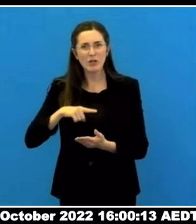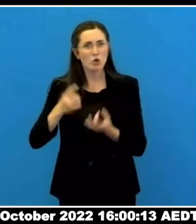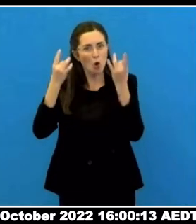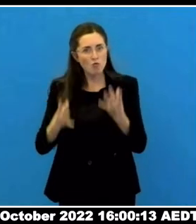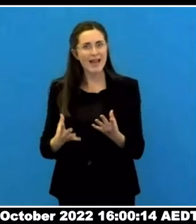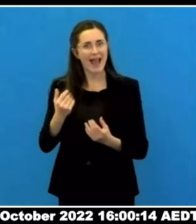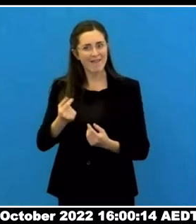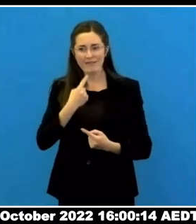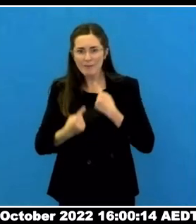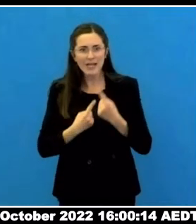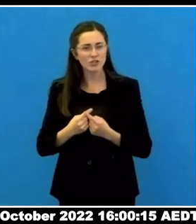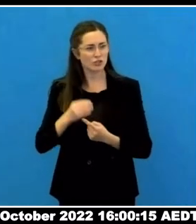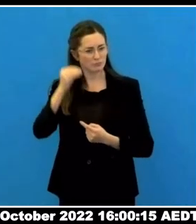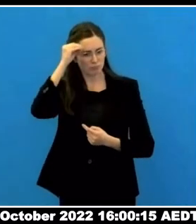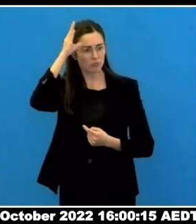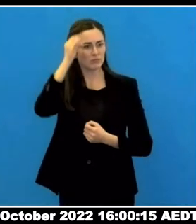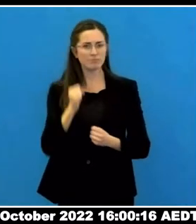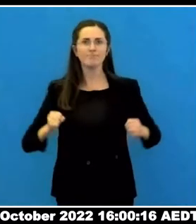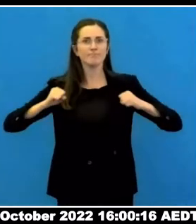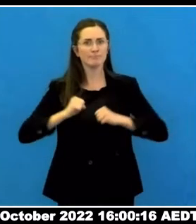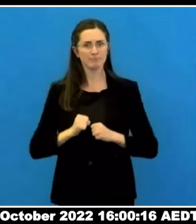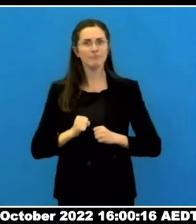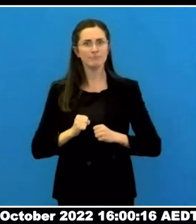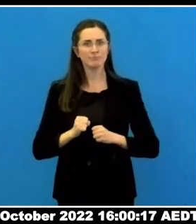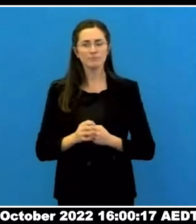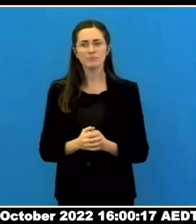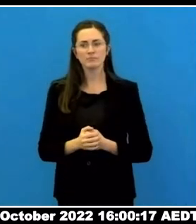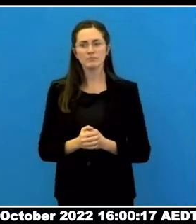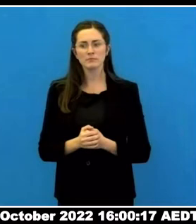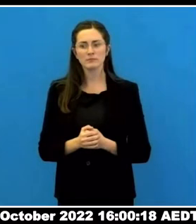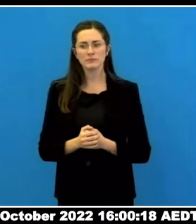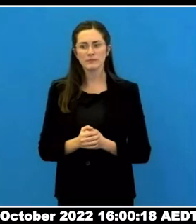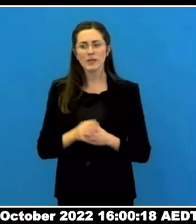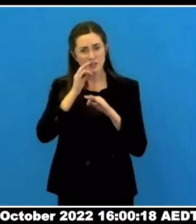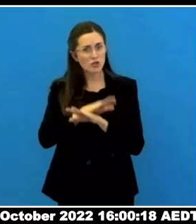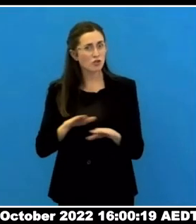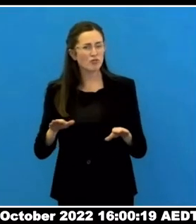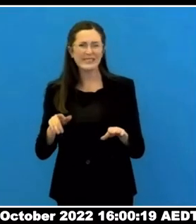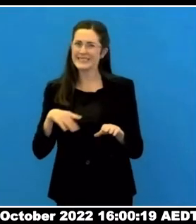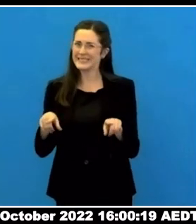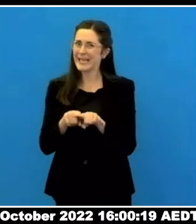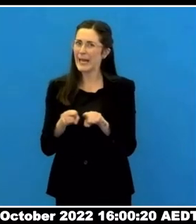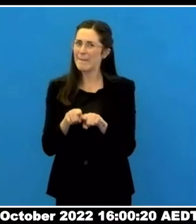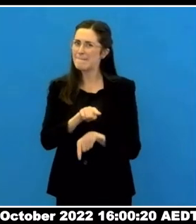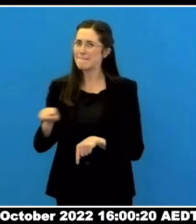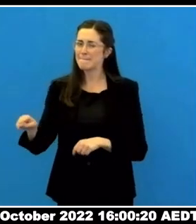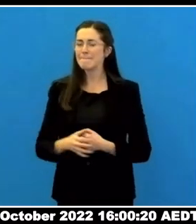from the story they hear from the parents. Can I before I ask the Commissioners they might have some questions.